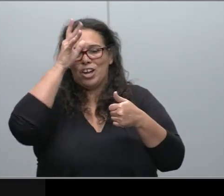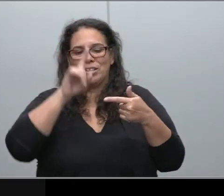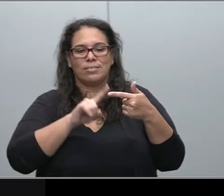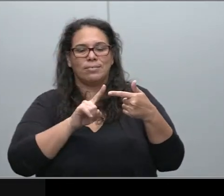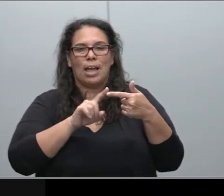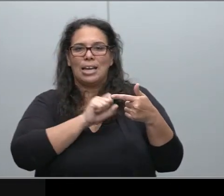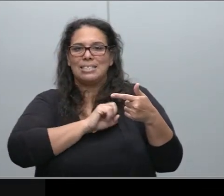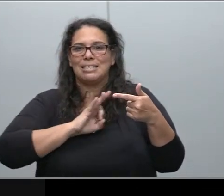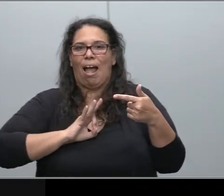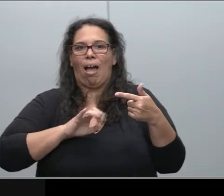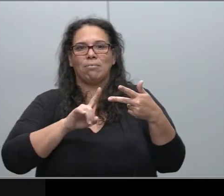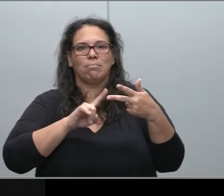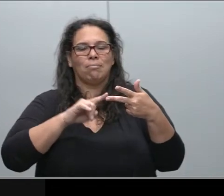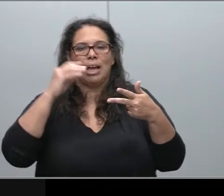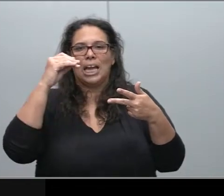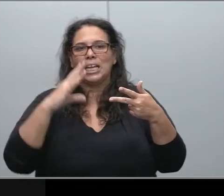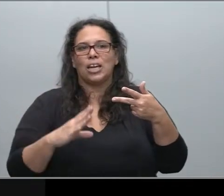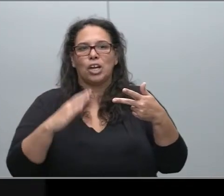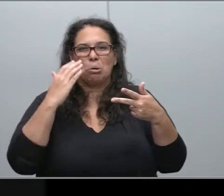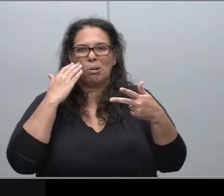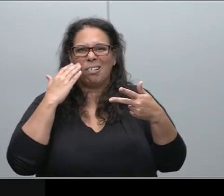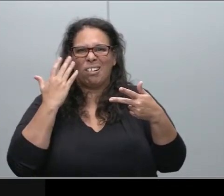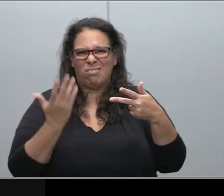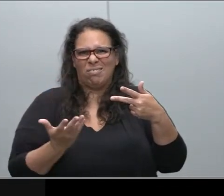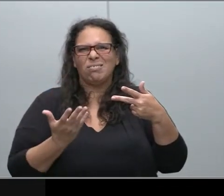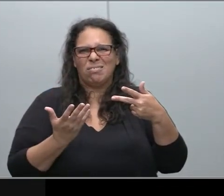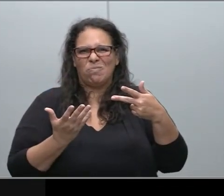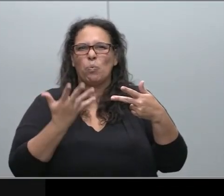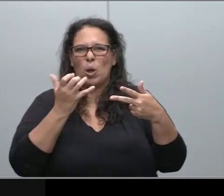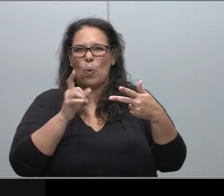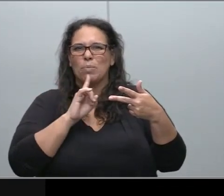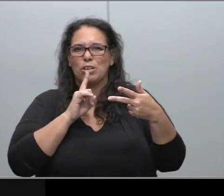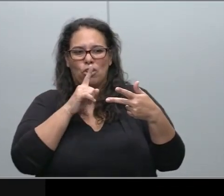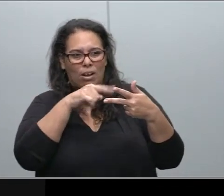with California Conference for Equity and Justice, CCEJ.